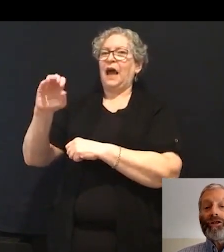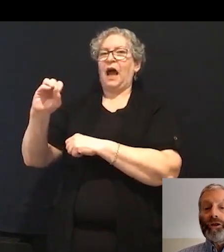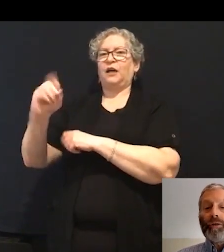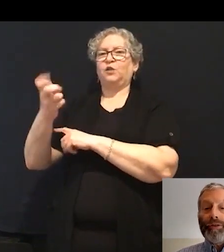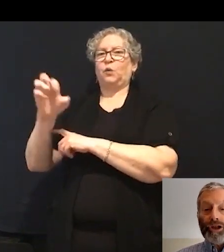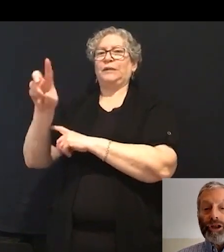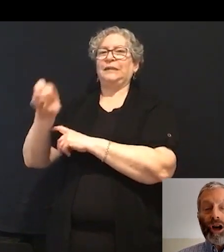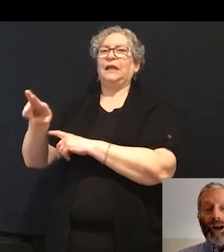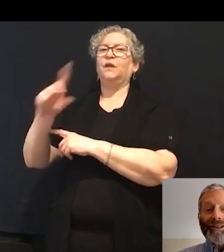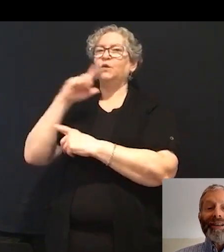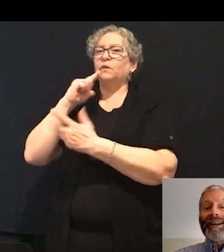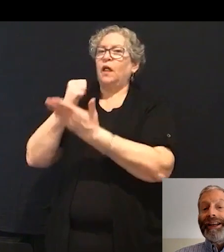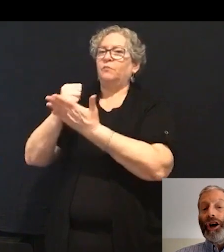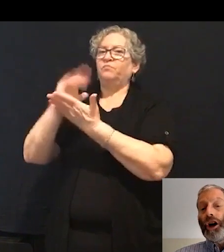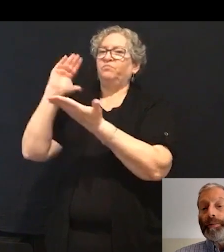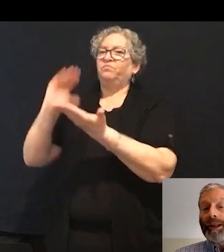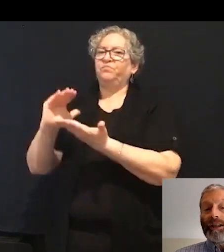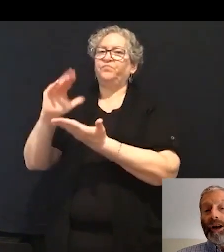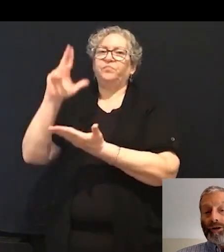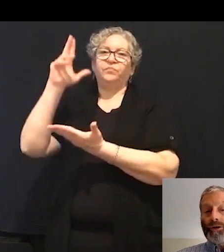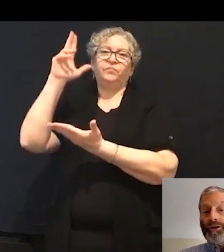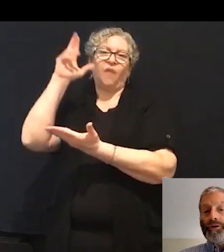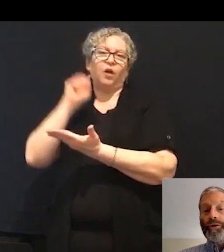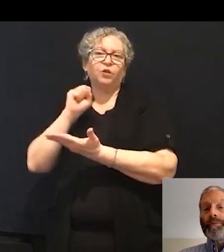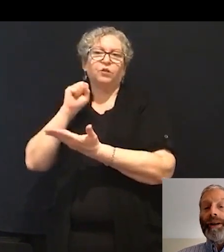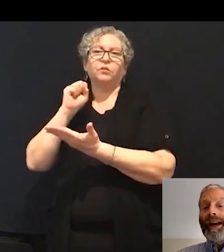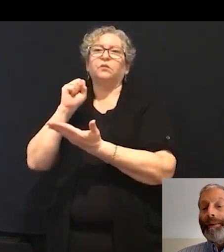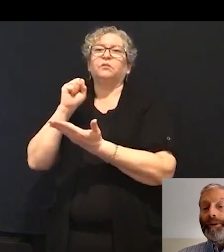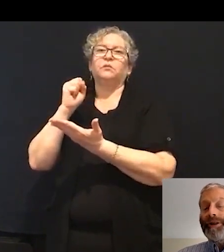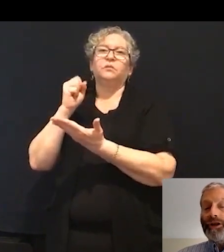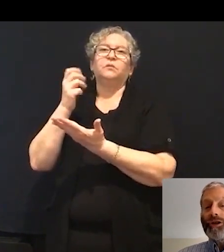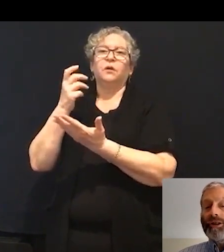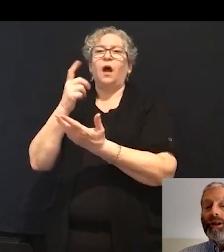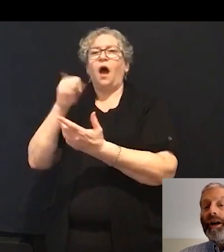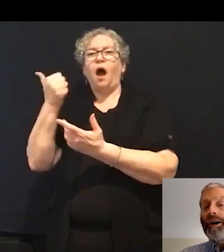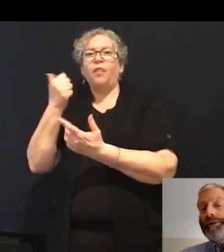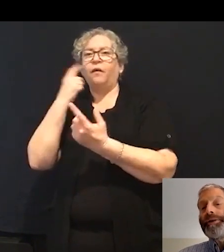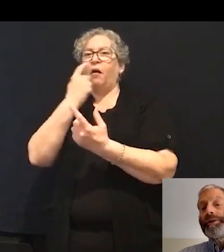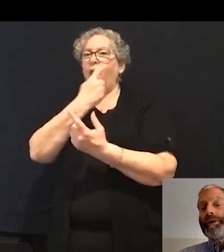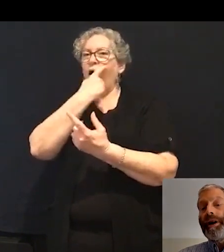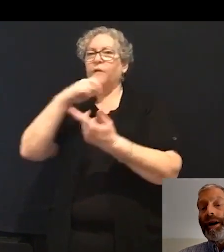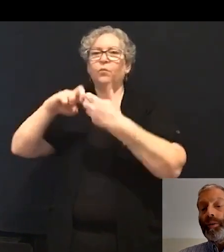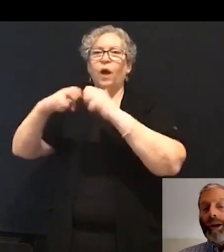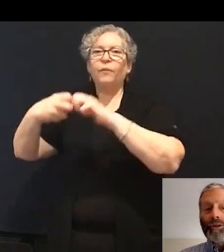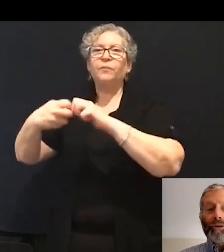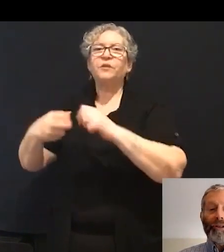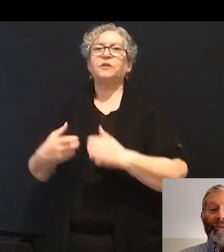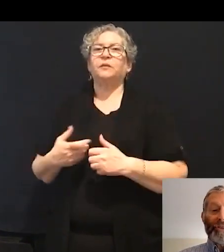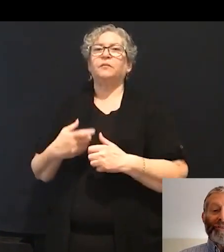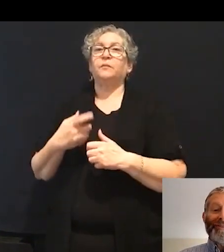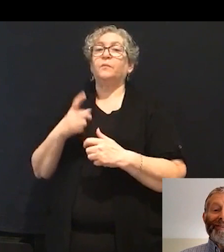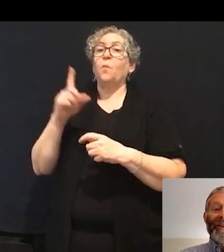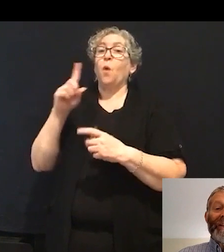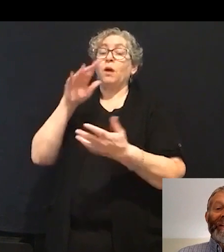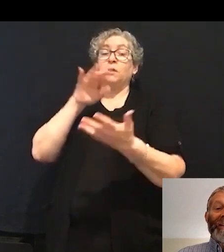to slow vision loss in RP, Usher syndrome, and potentially other retinal conditions.